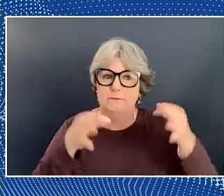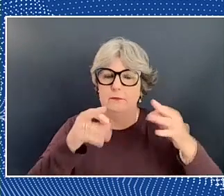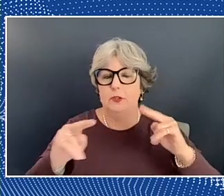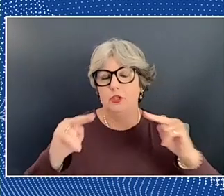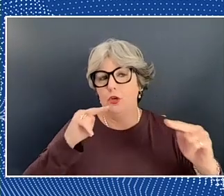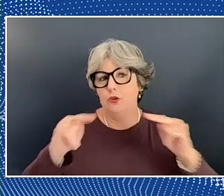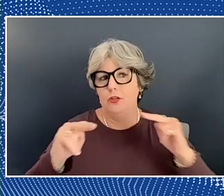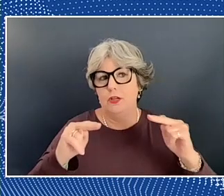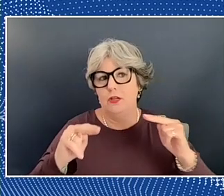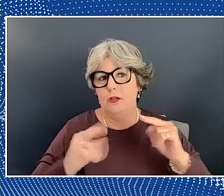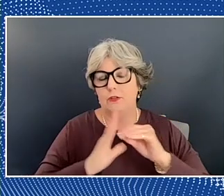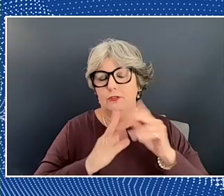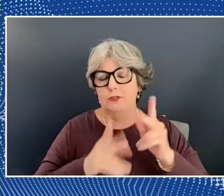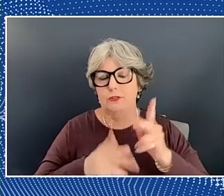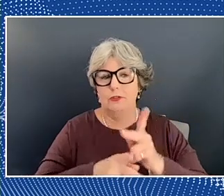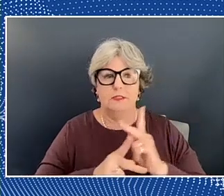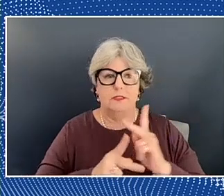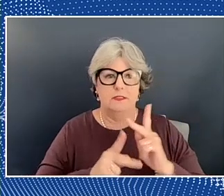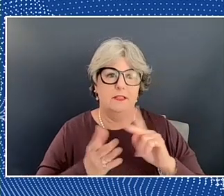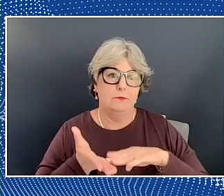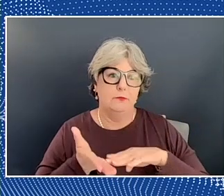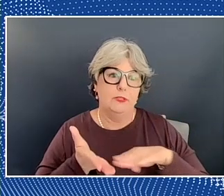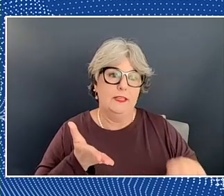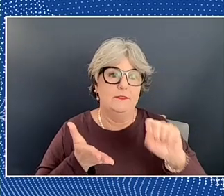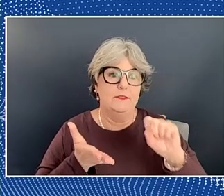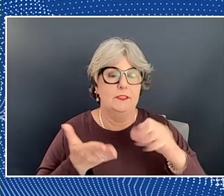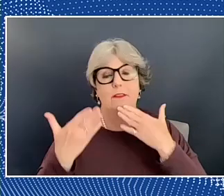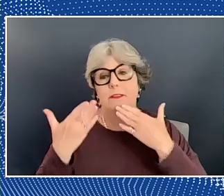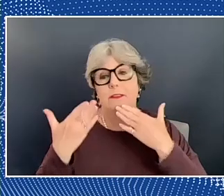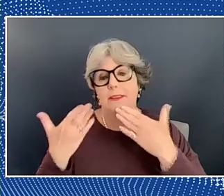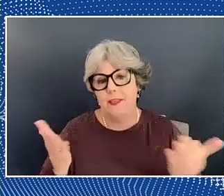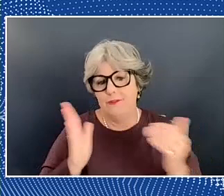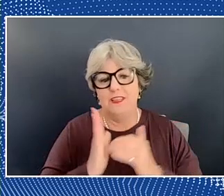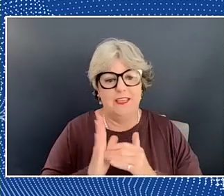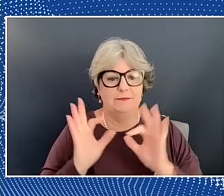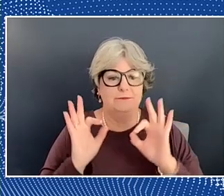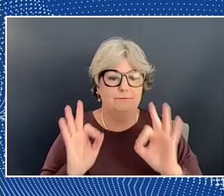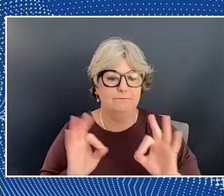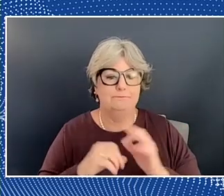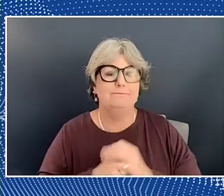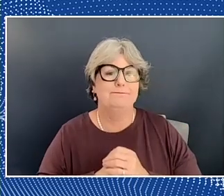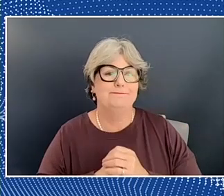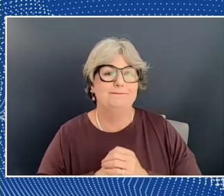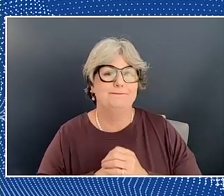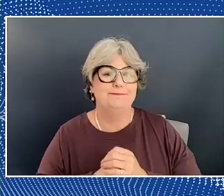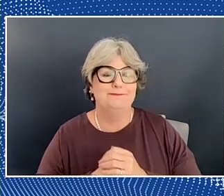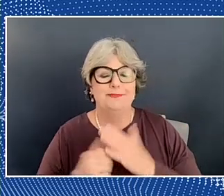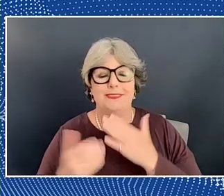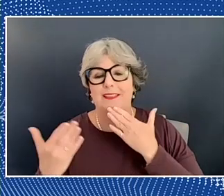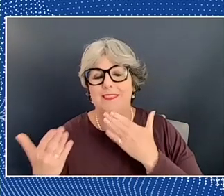debt relief. So thank you again and have a good evening. Thank you, Tamy. Thank you to the Department of Ed.